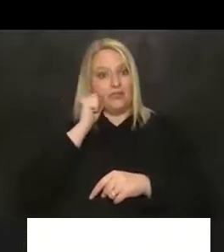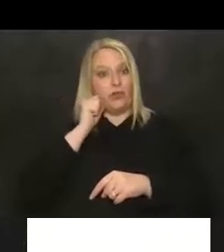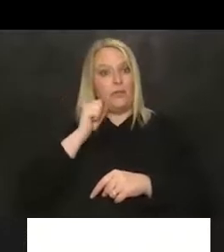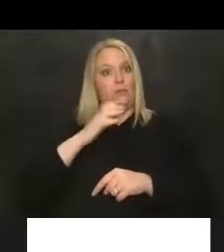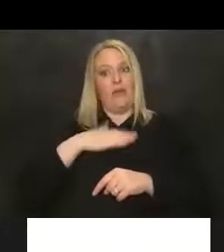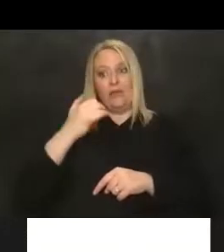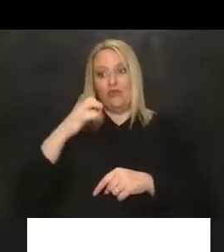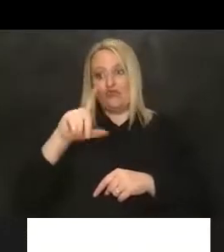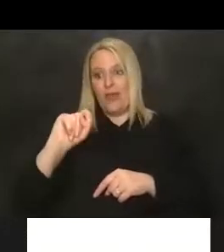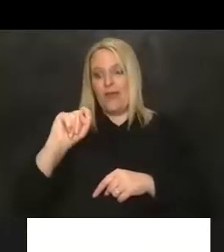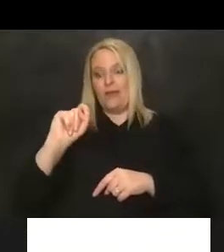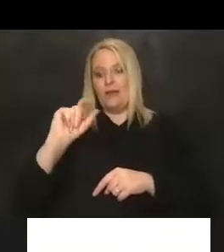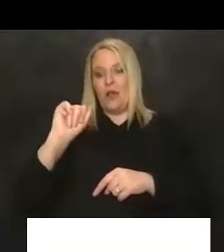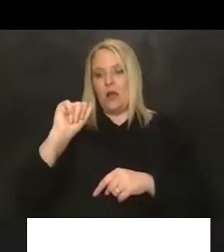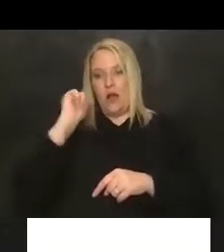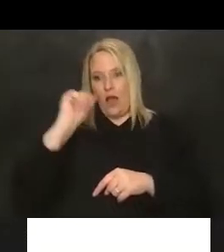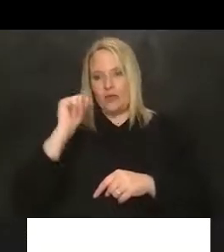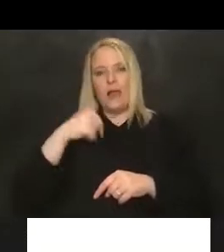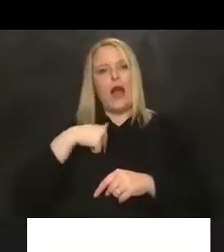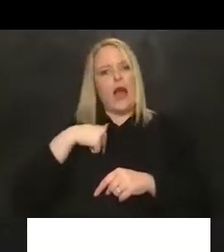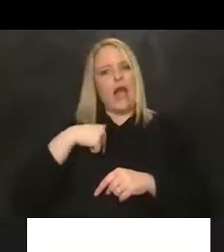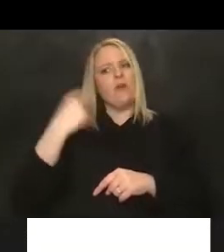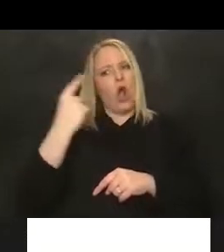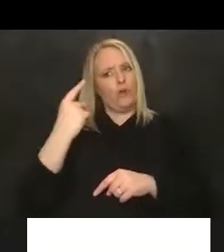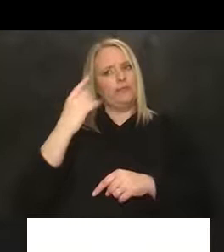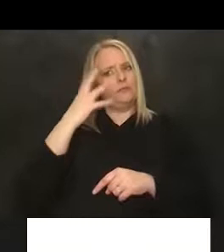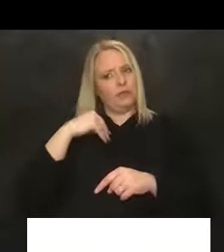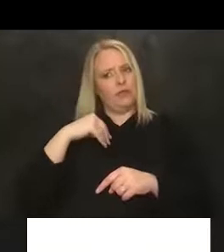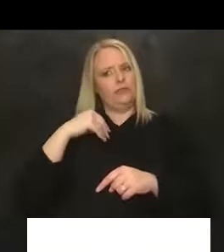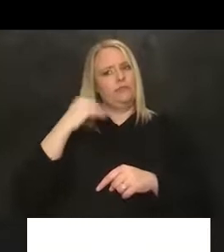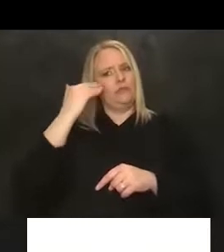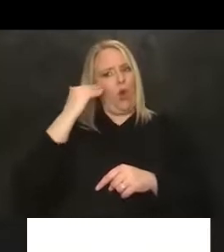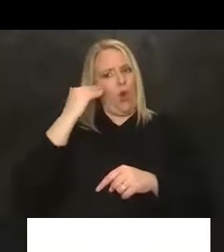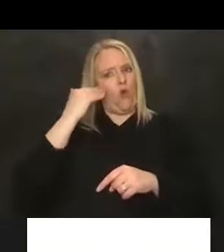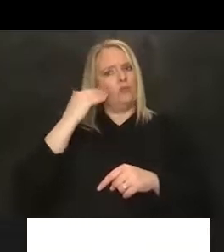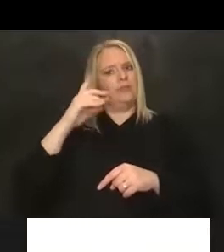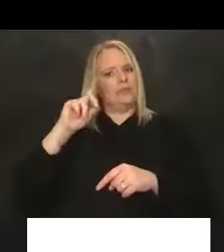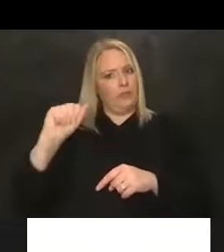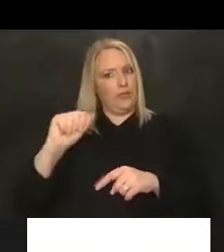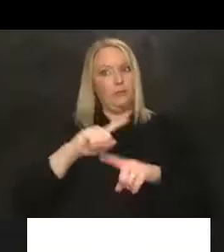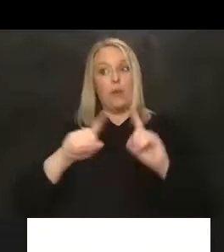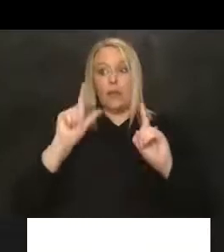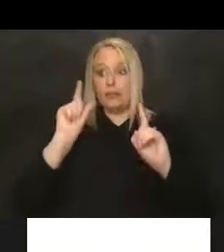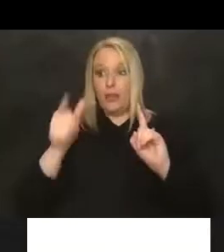knew a world that wasn't a part of disability, and it wasn't until I became, you know, disabled,